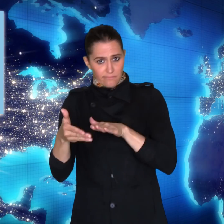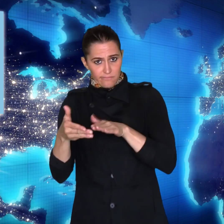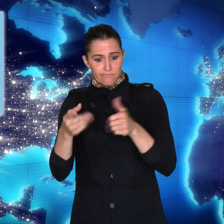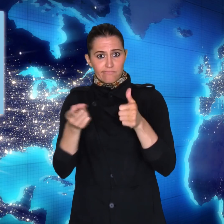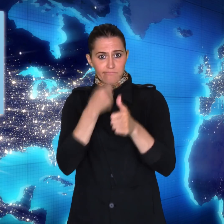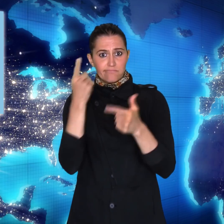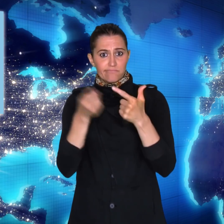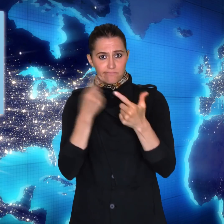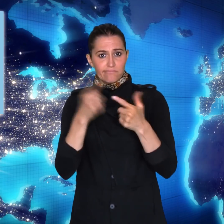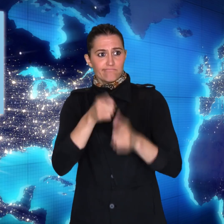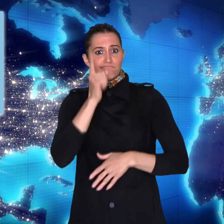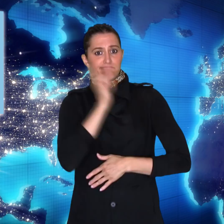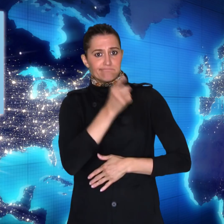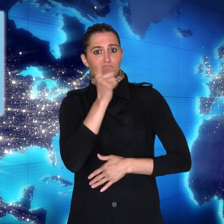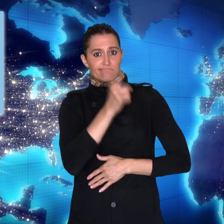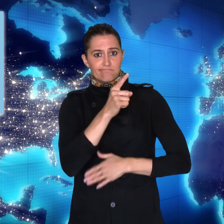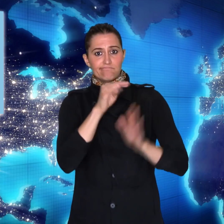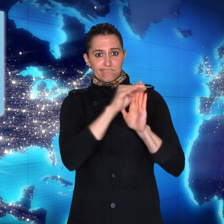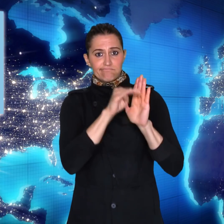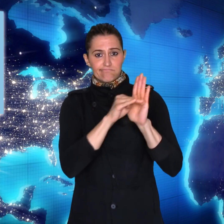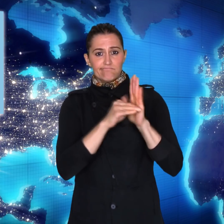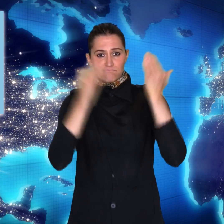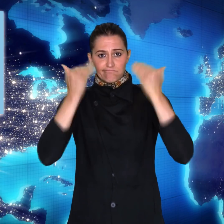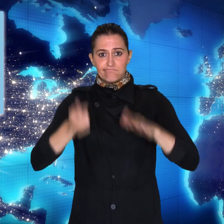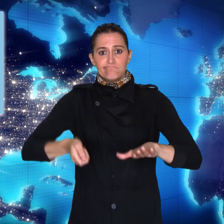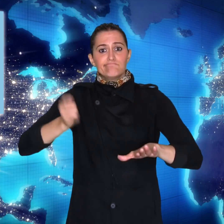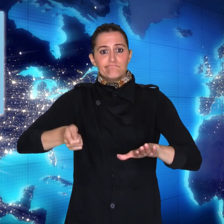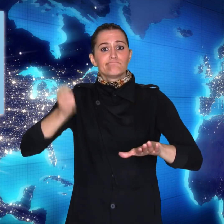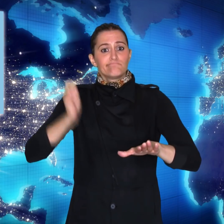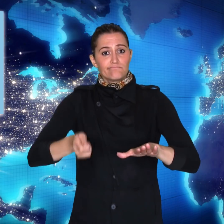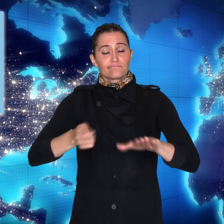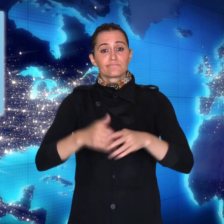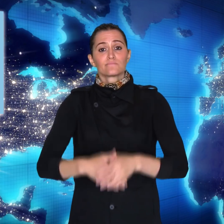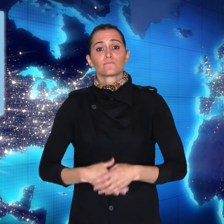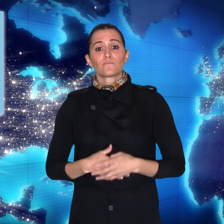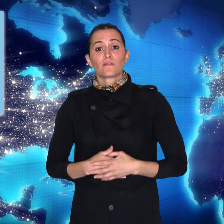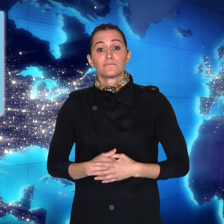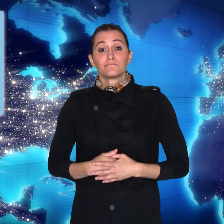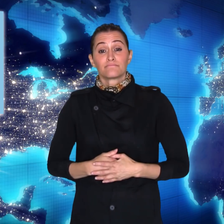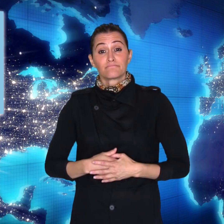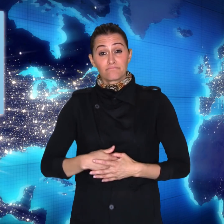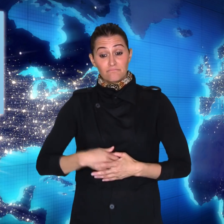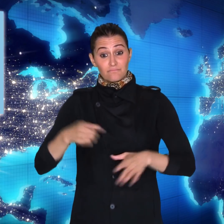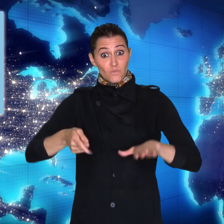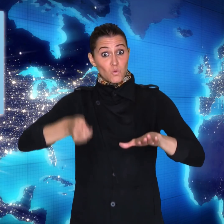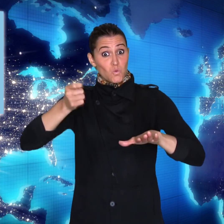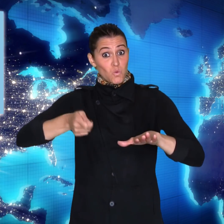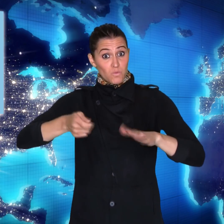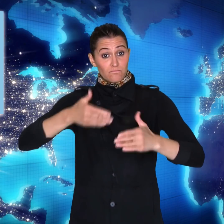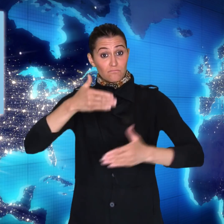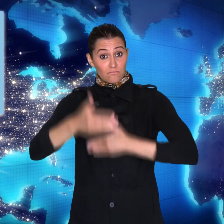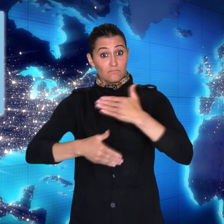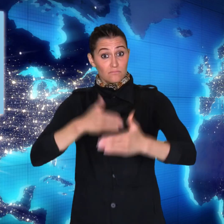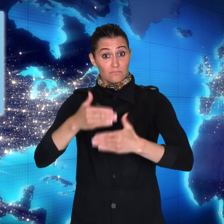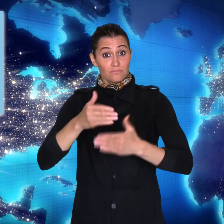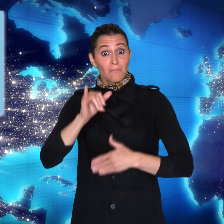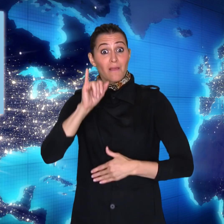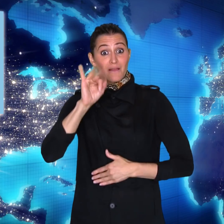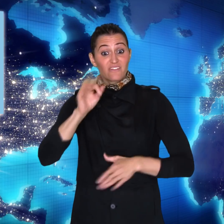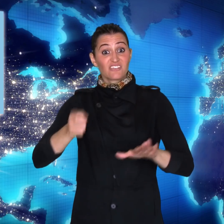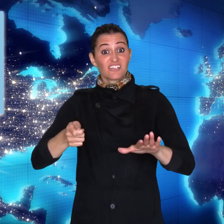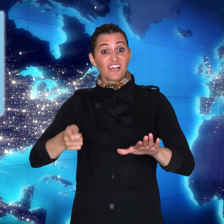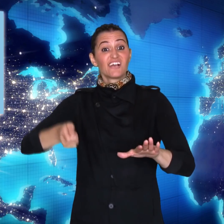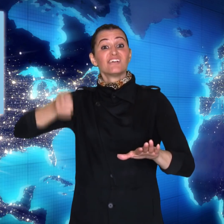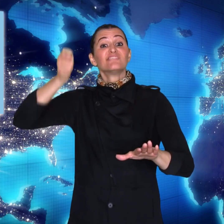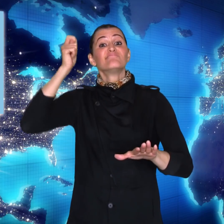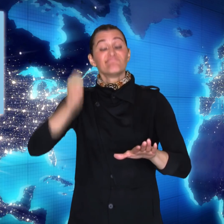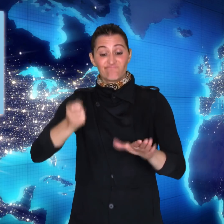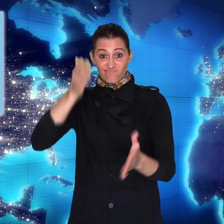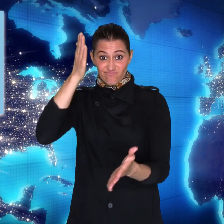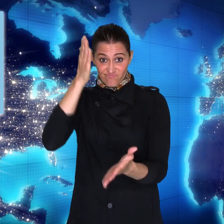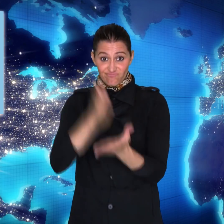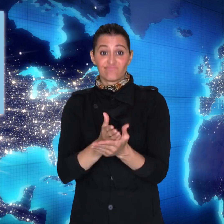If convicted, she faces life in